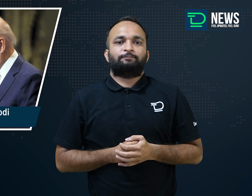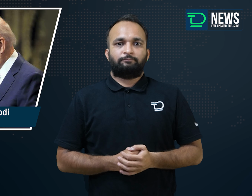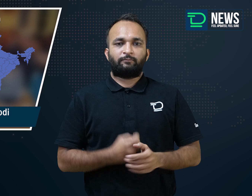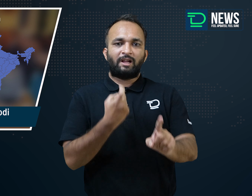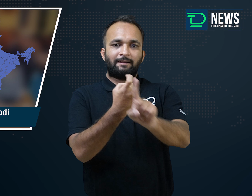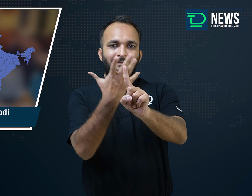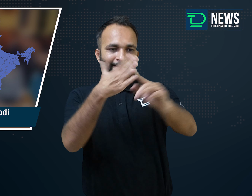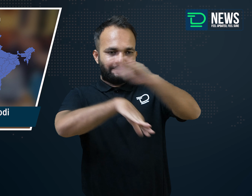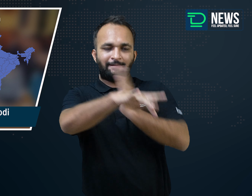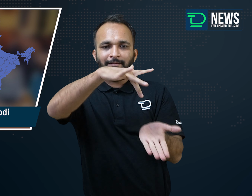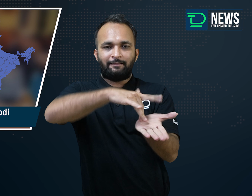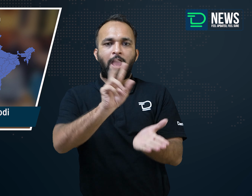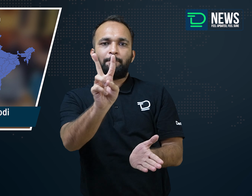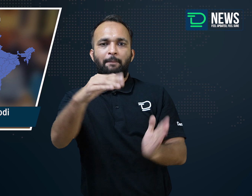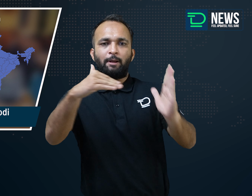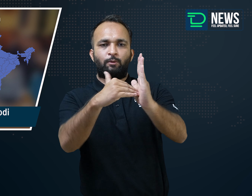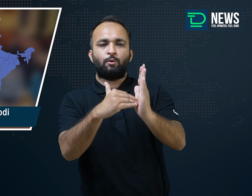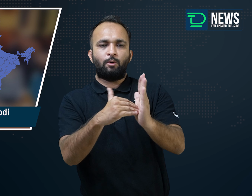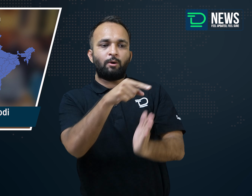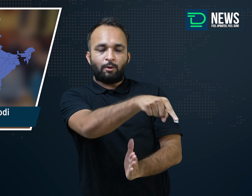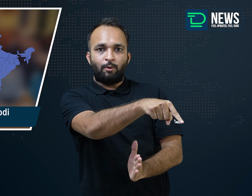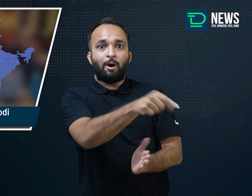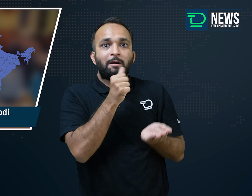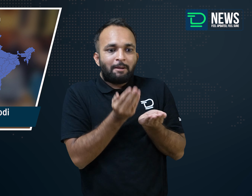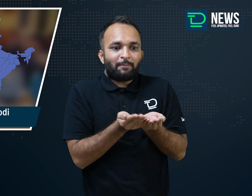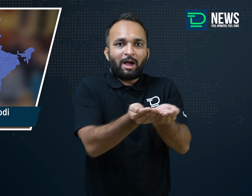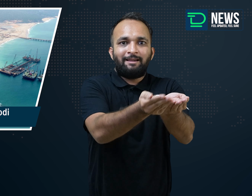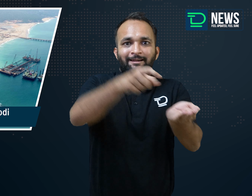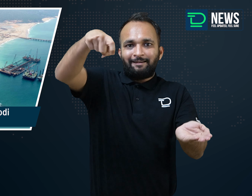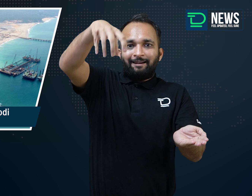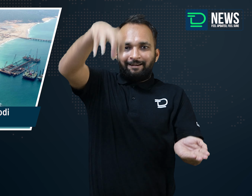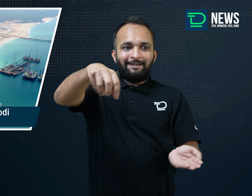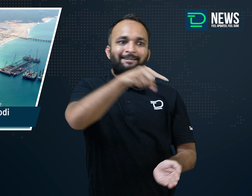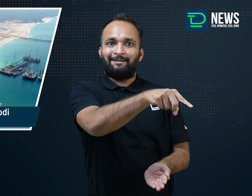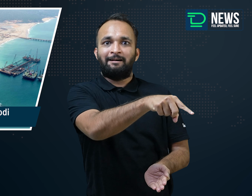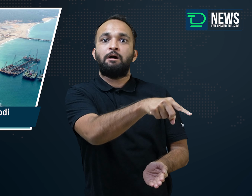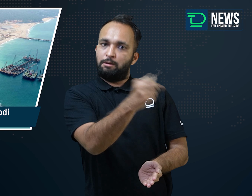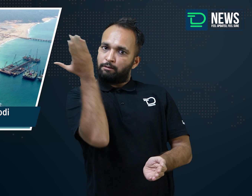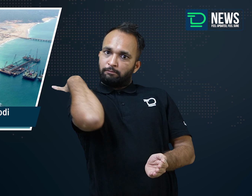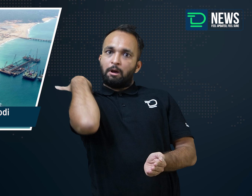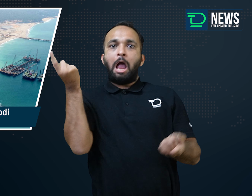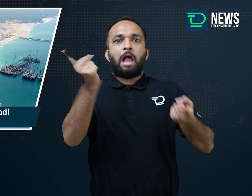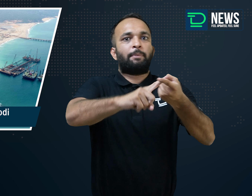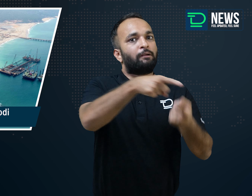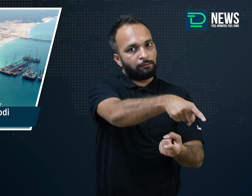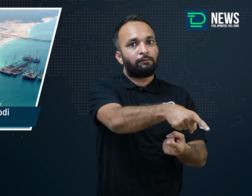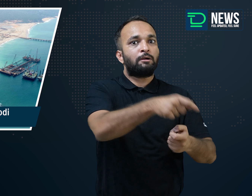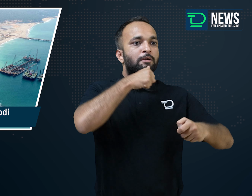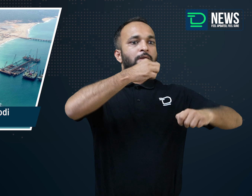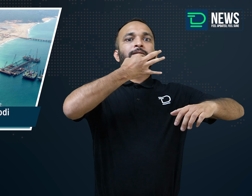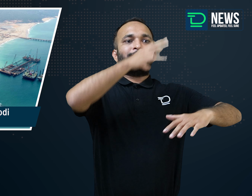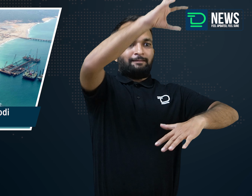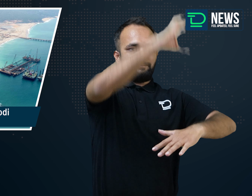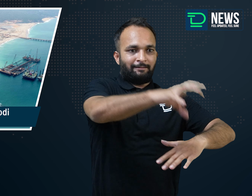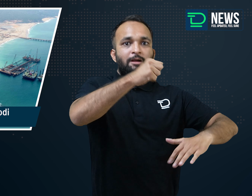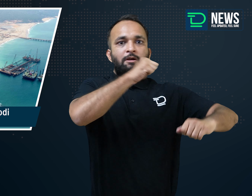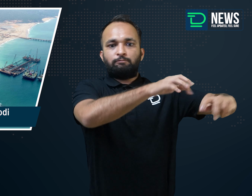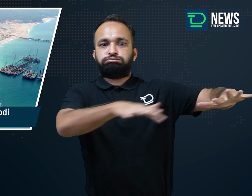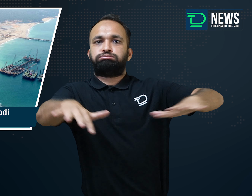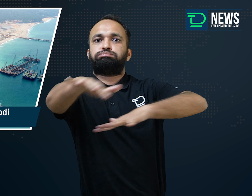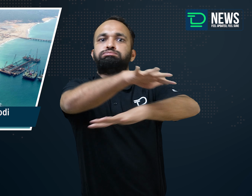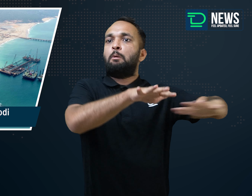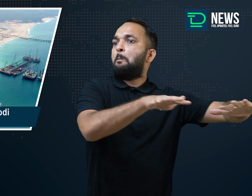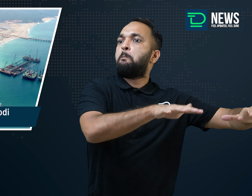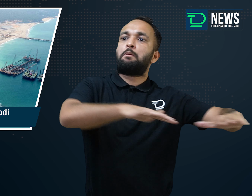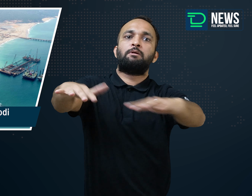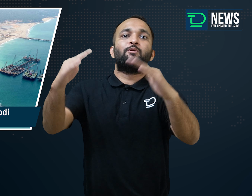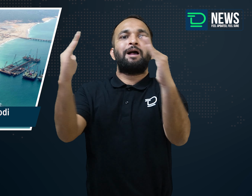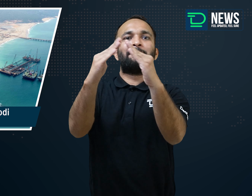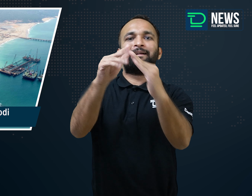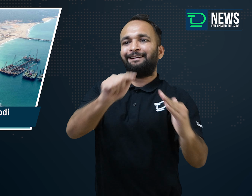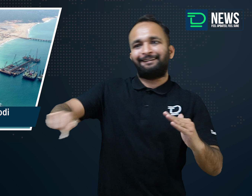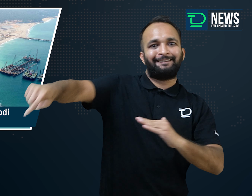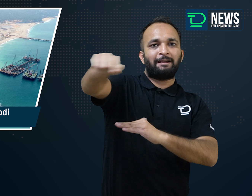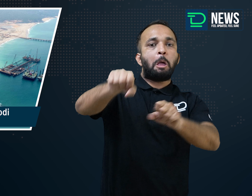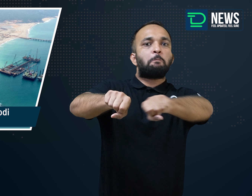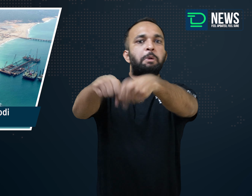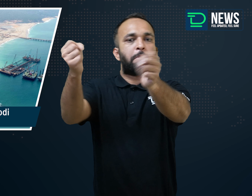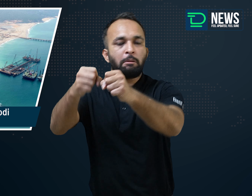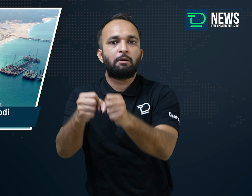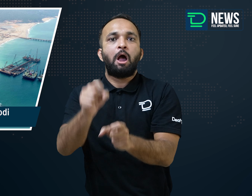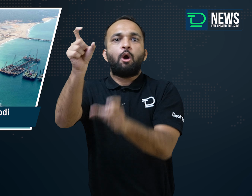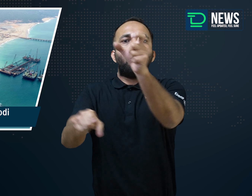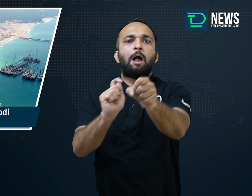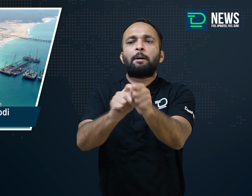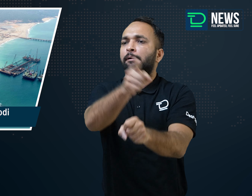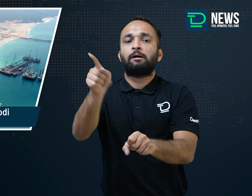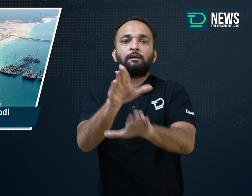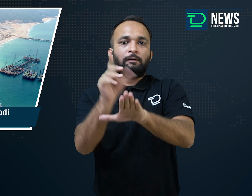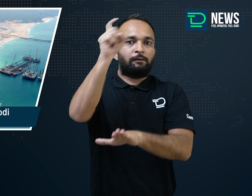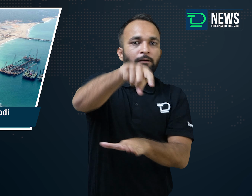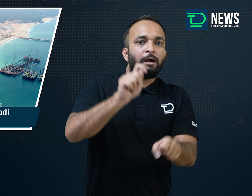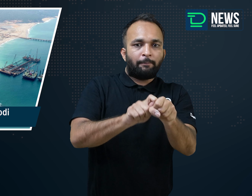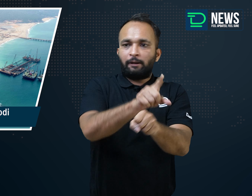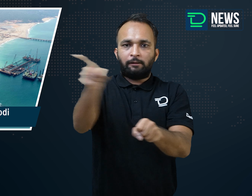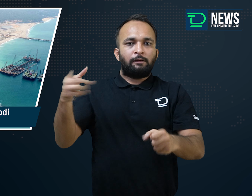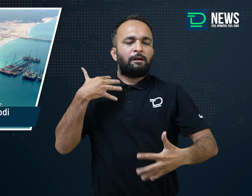Due to this port work many fisherman houses are submerged in the sea.